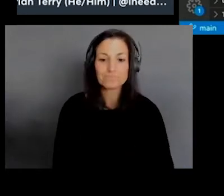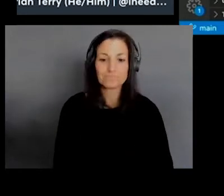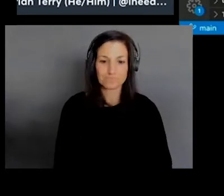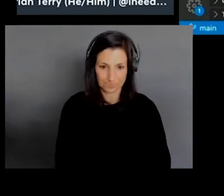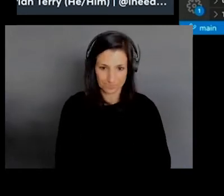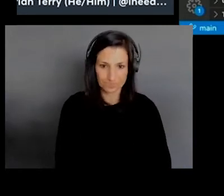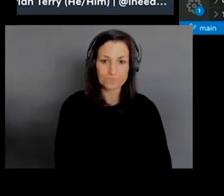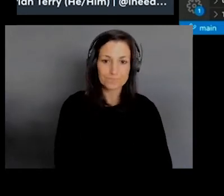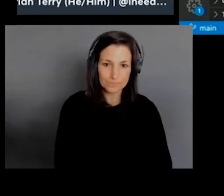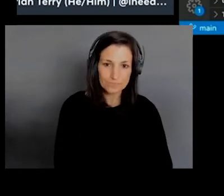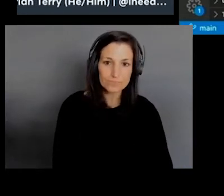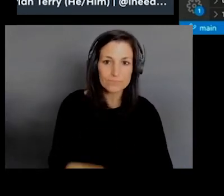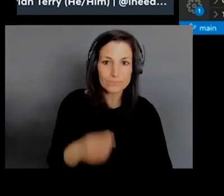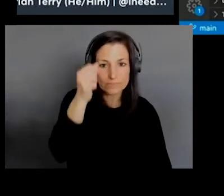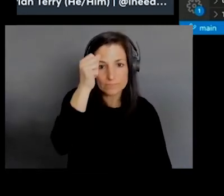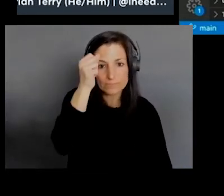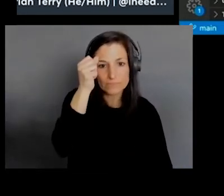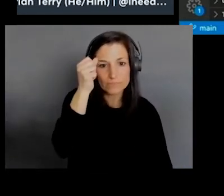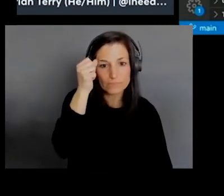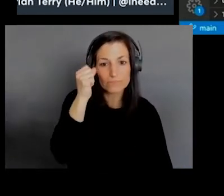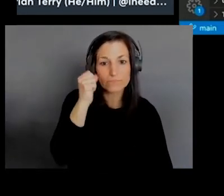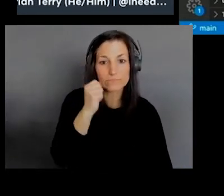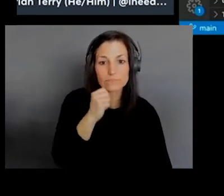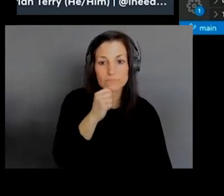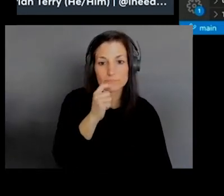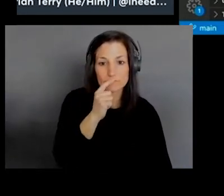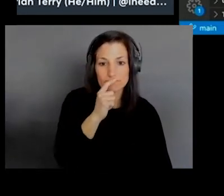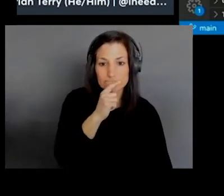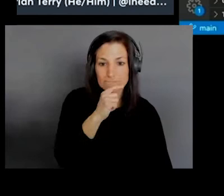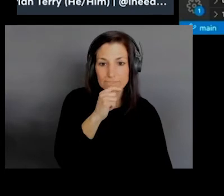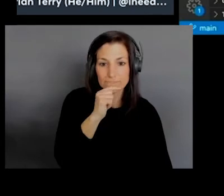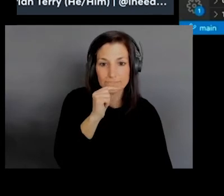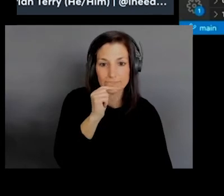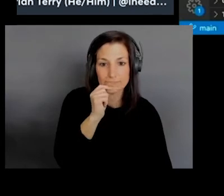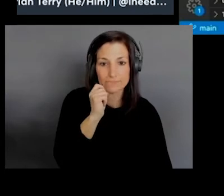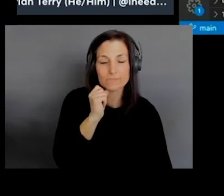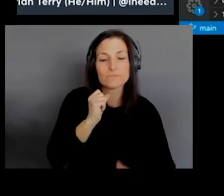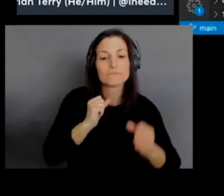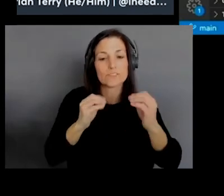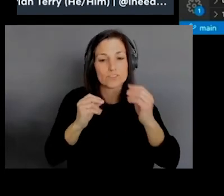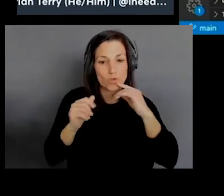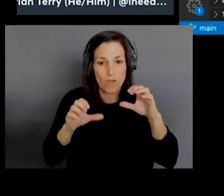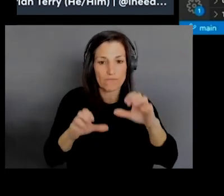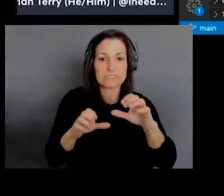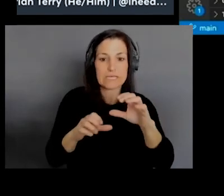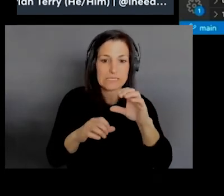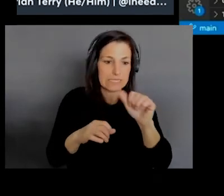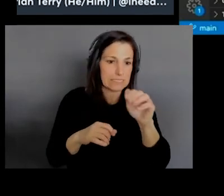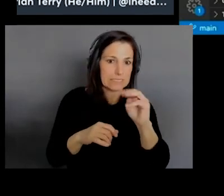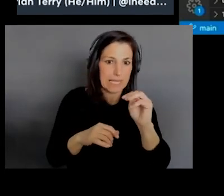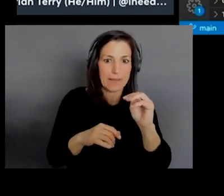so I did a SAM deploy of my DynamoDB table, my DynamoDB Global table.